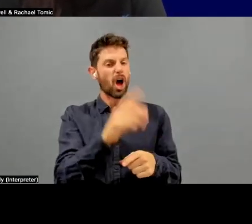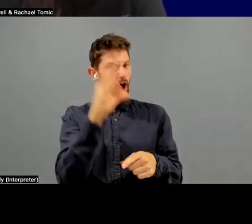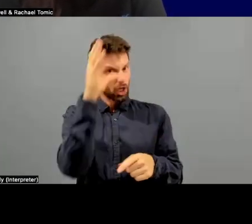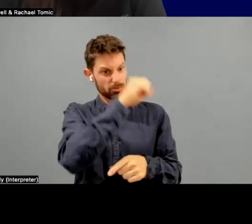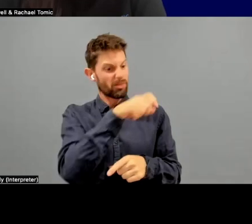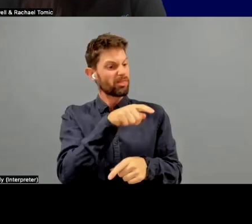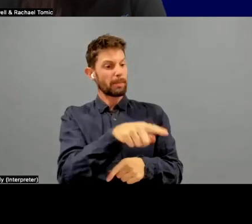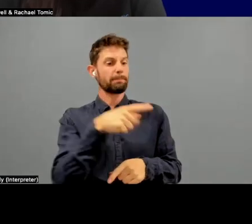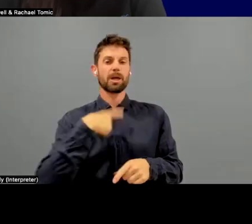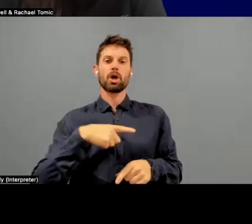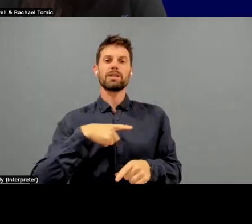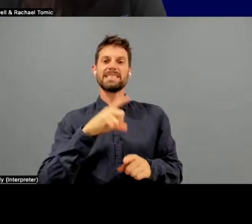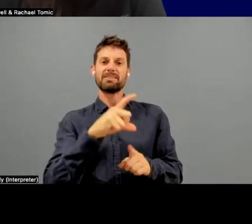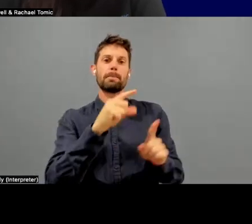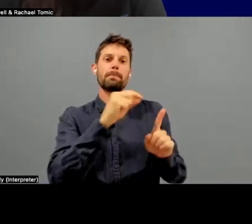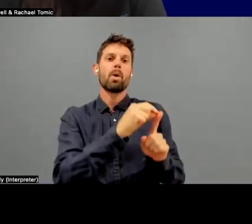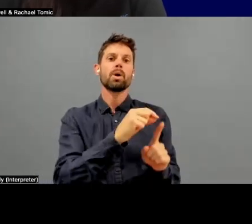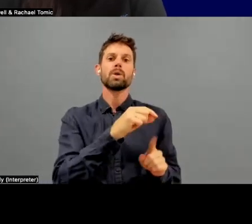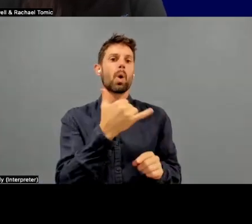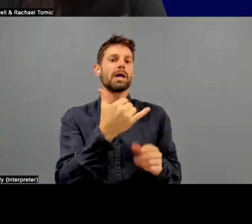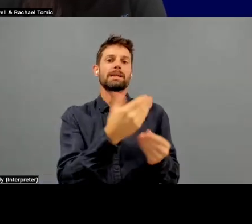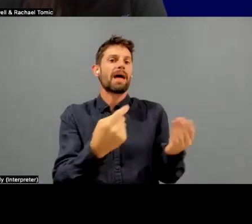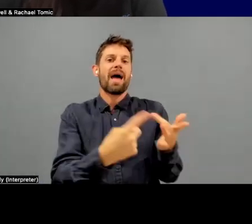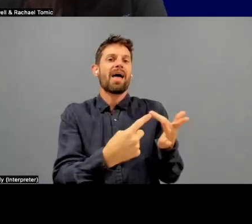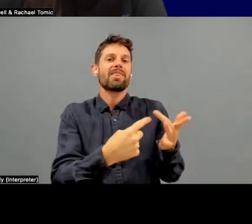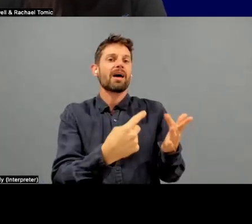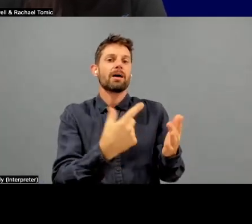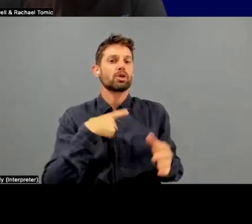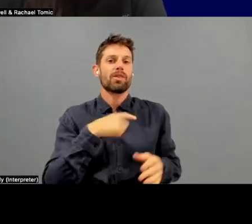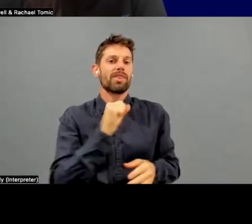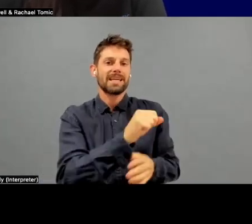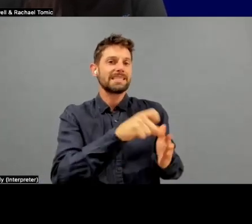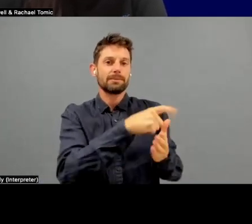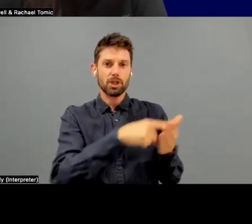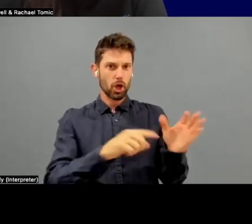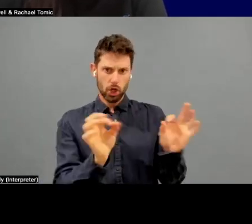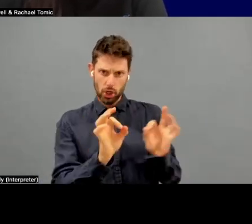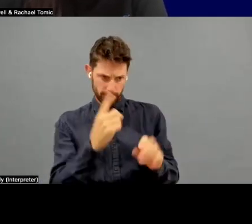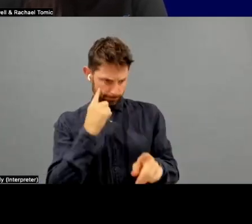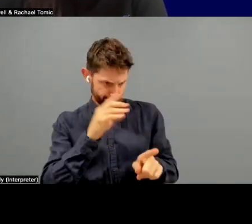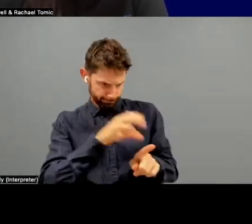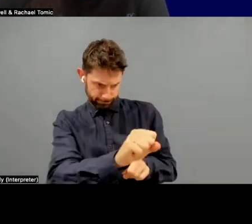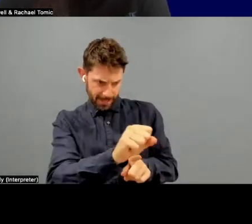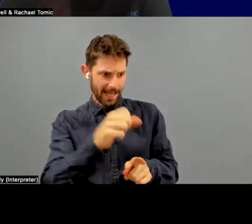that we could do something about their vision and hearing to help them participate more in school or